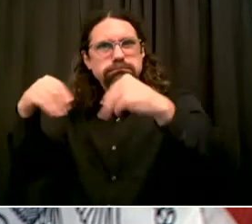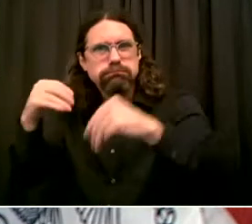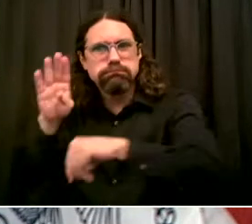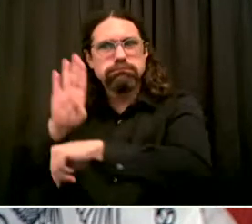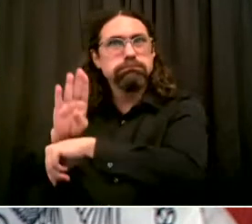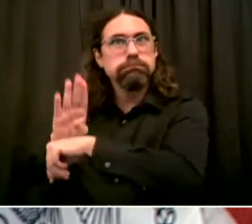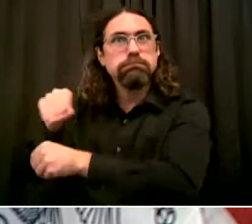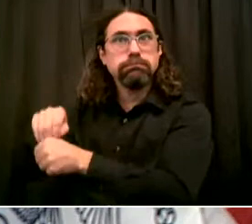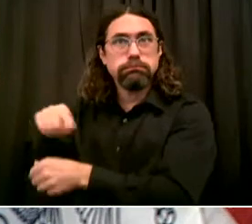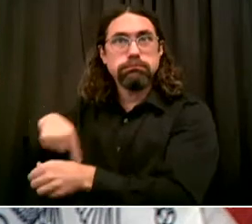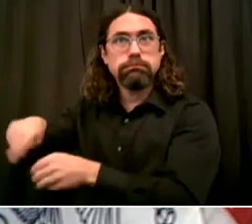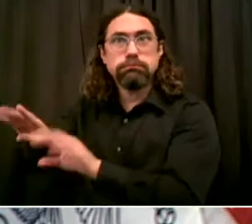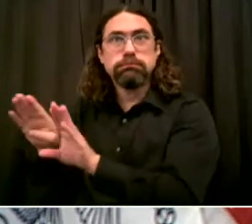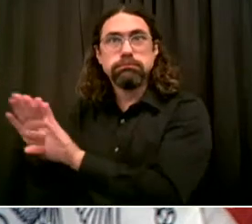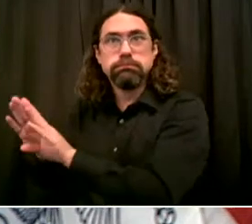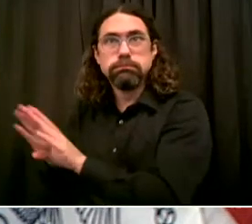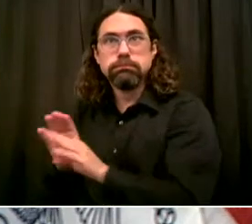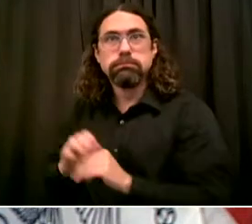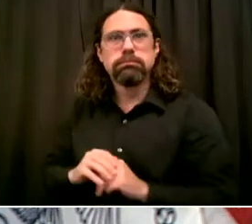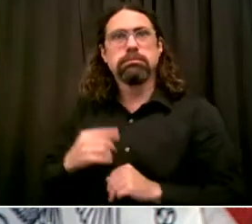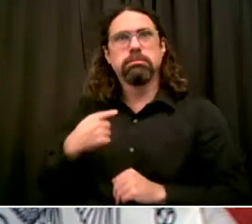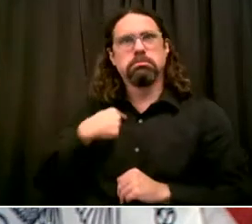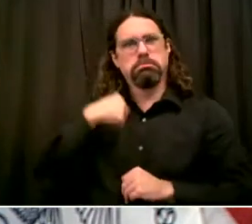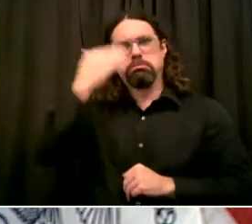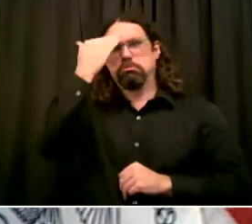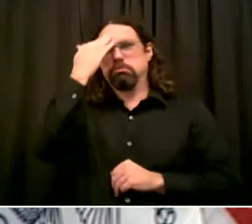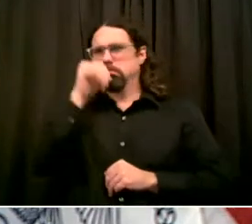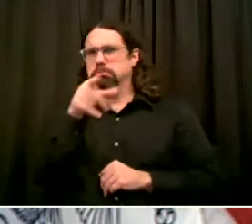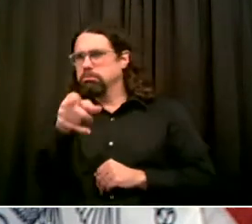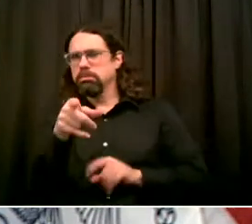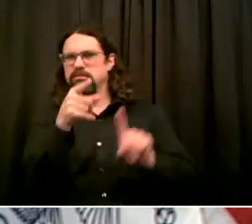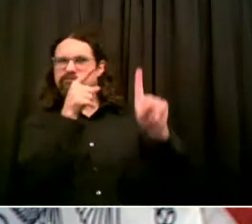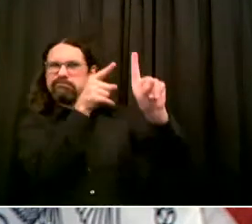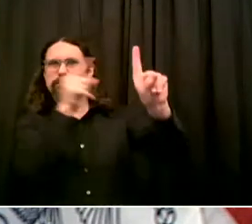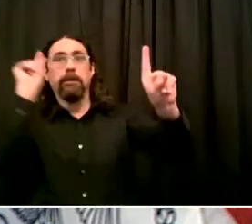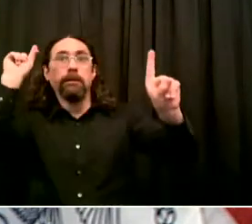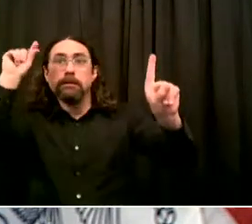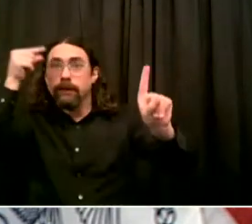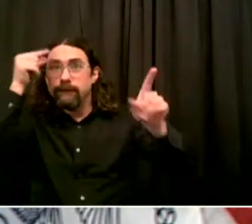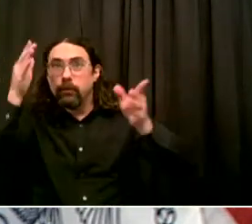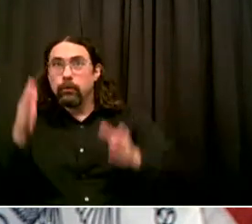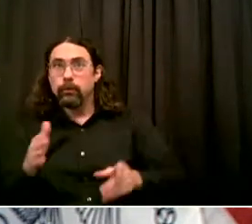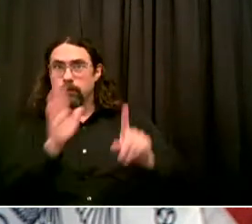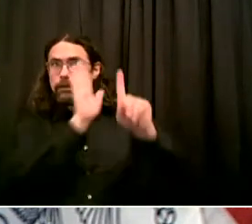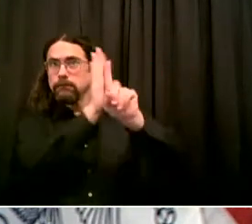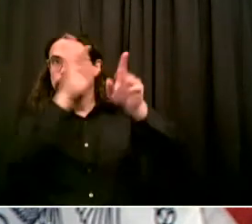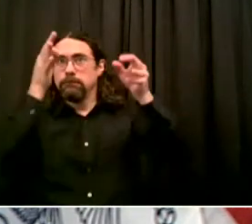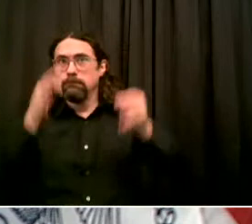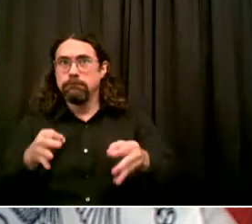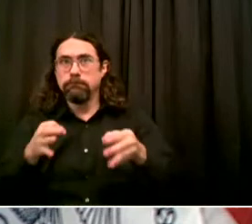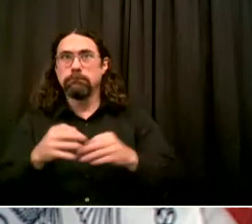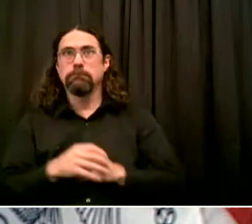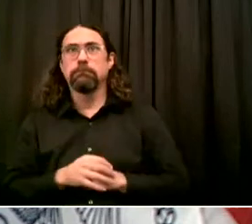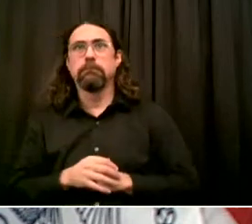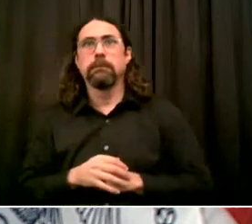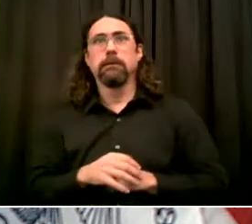THE CALL BUT INWE ARE DUE FOR AN UPDATE MAYBE TOMORROW. JUST WONDERING WHAT YOUR PREDICT IS AT THIS POINT. WOULD YOU THINK